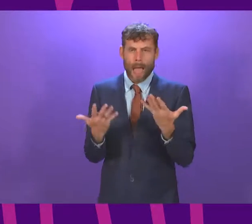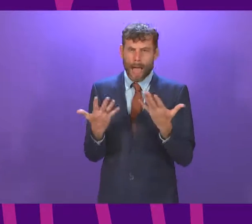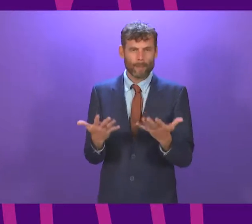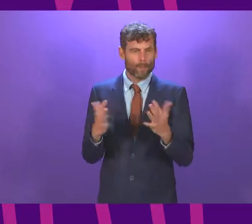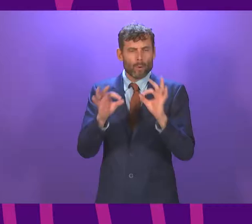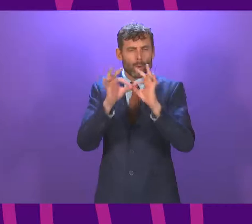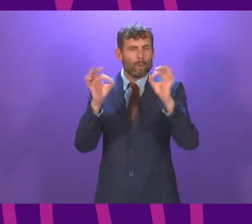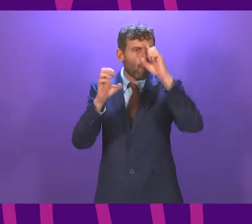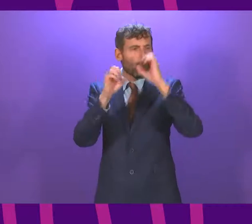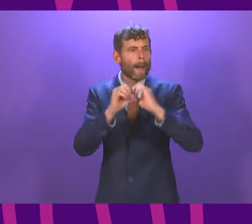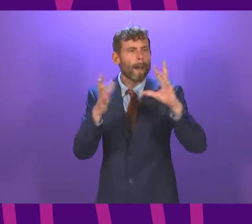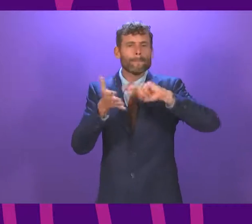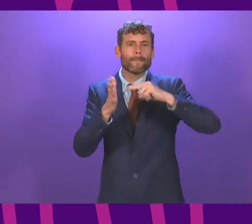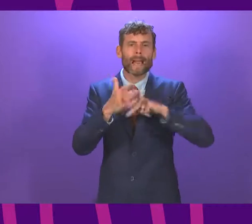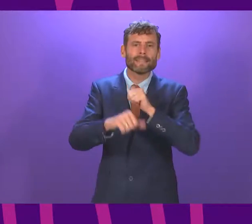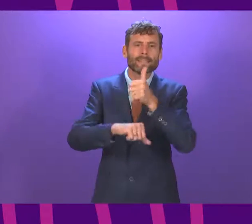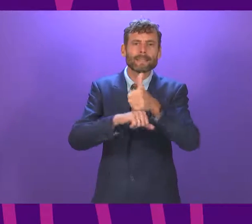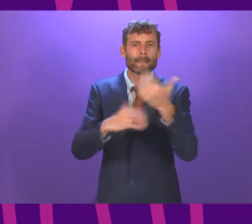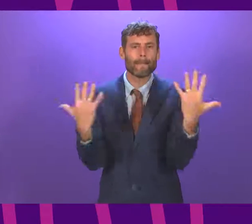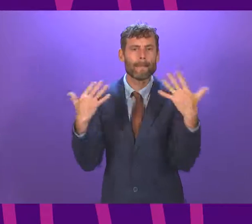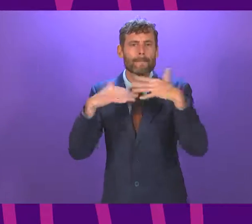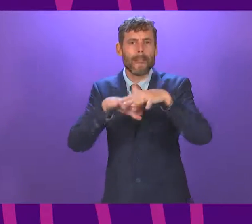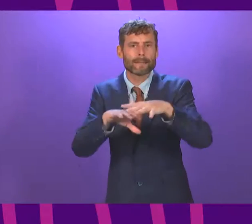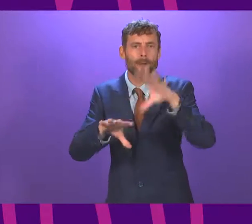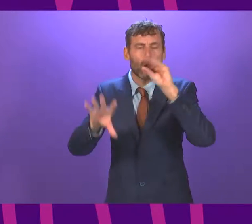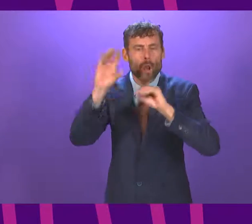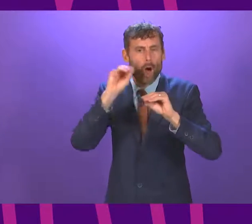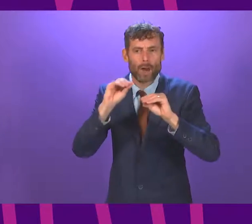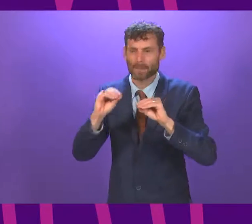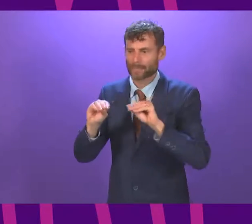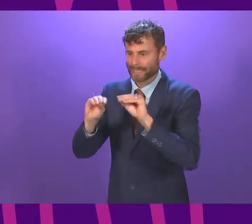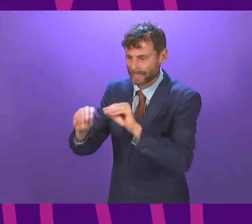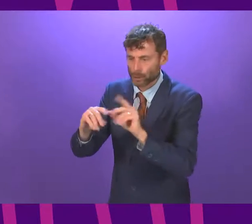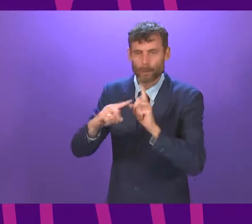are not there. The Government is saying that we must ensure that